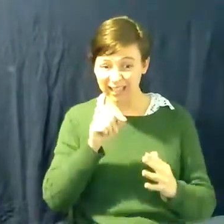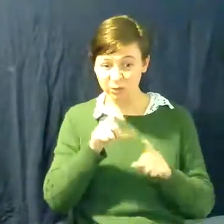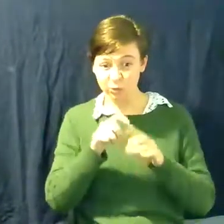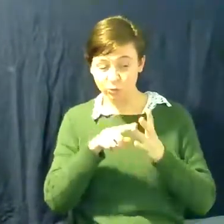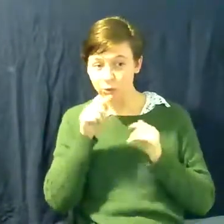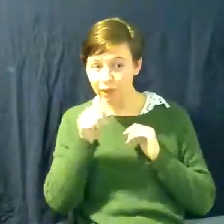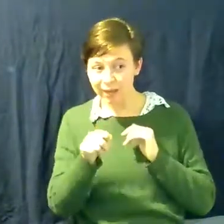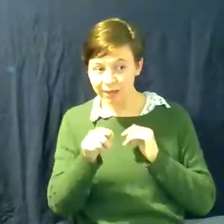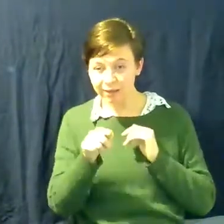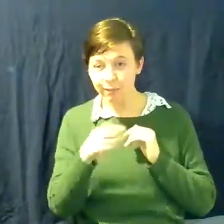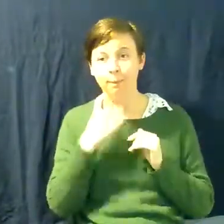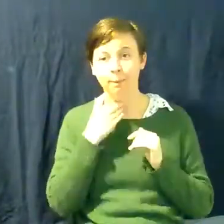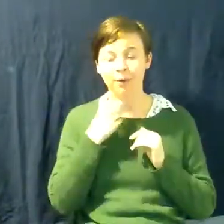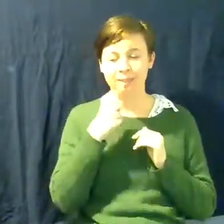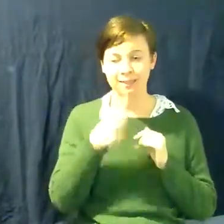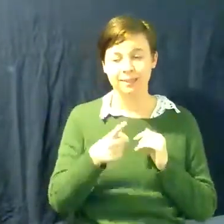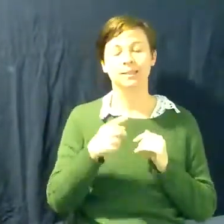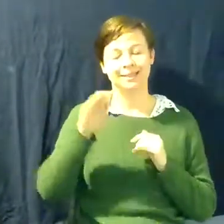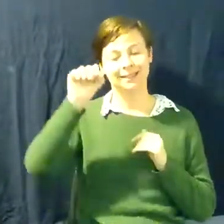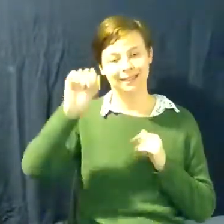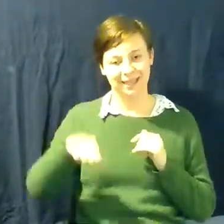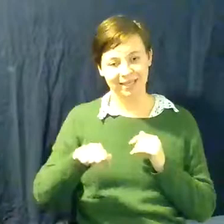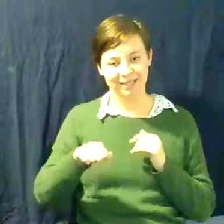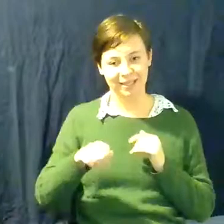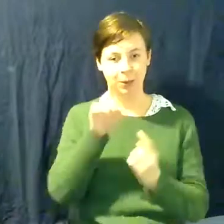person, is that a choice I can make?